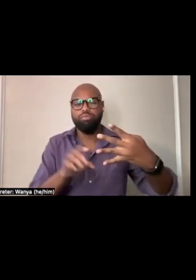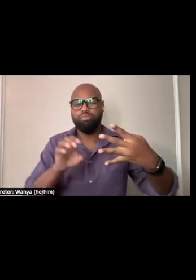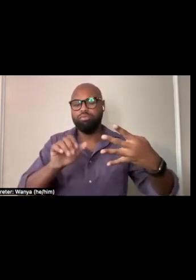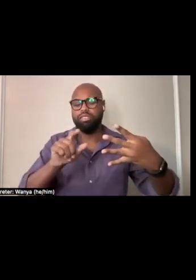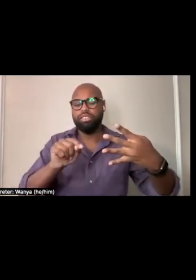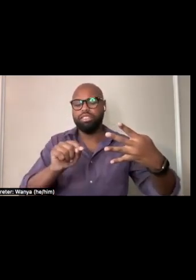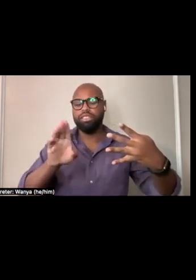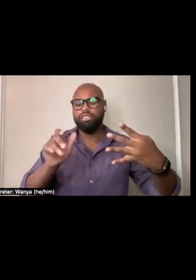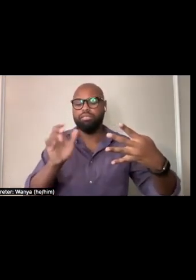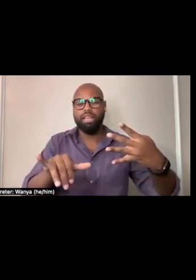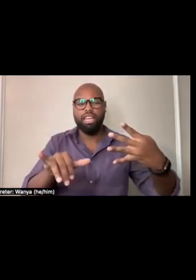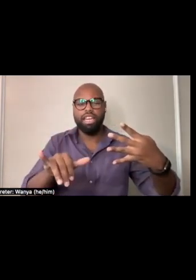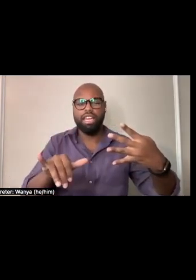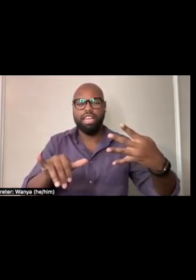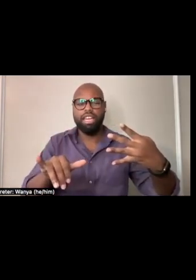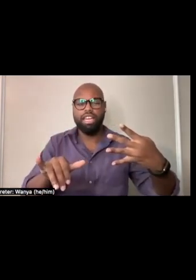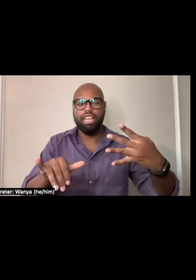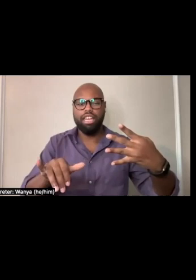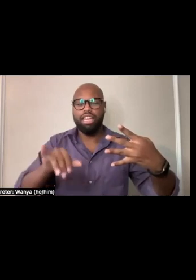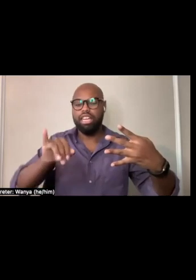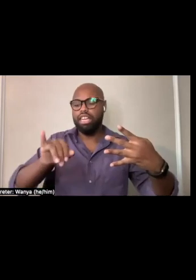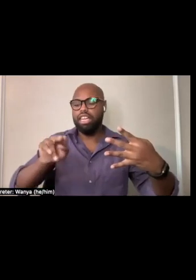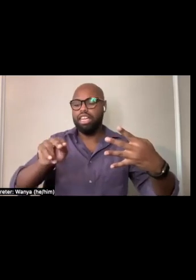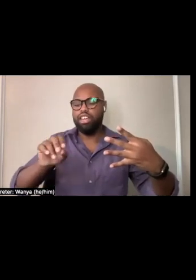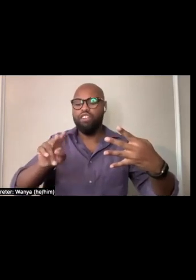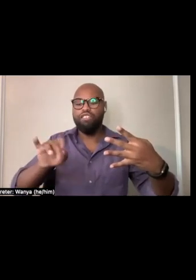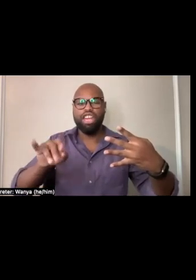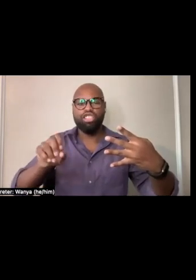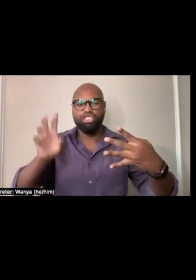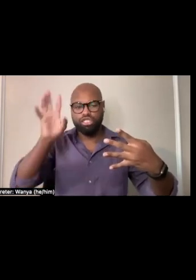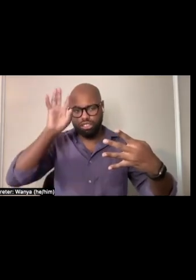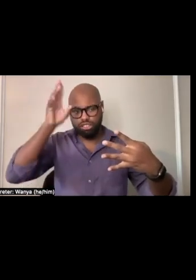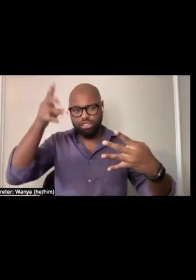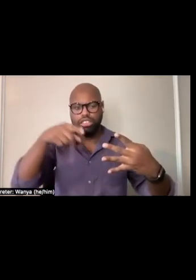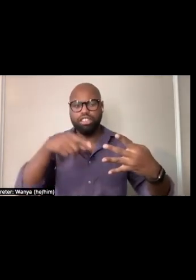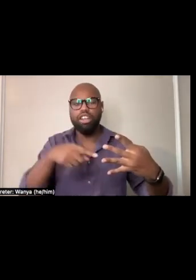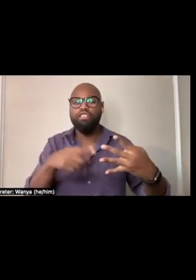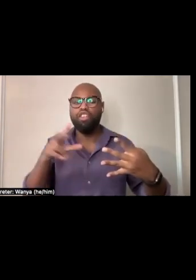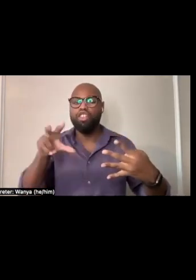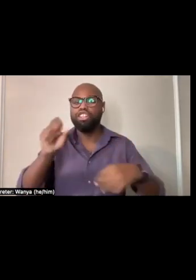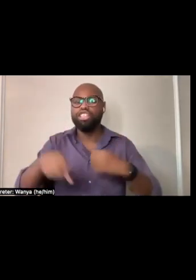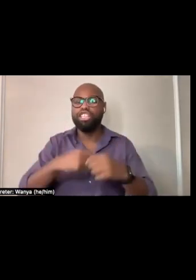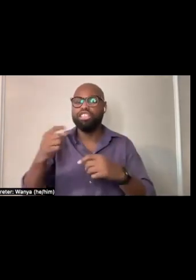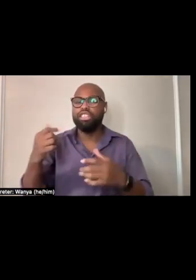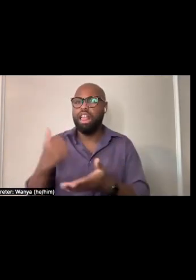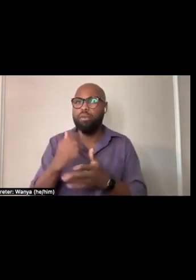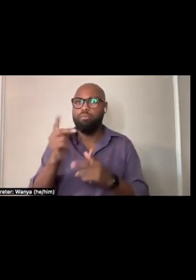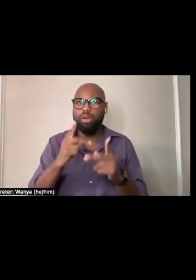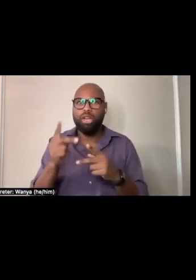who for about 30 years as how they help people transition from institutions and supports people with